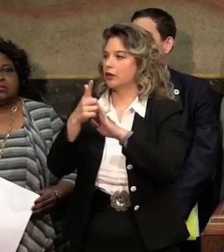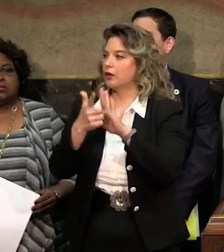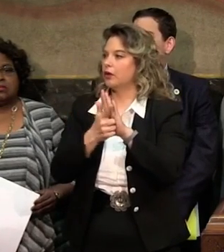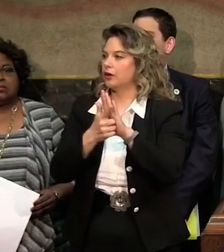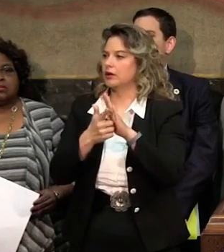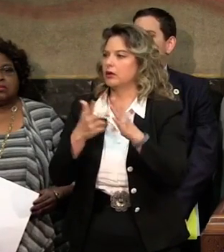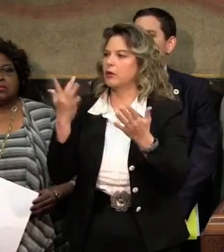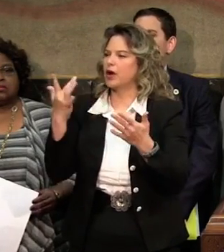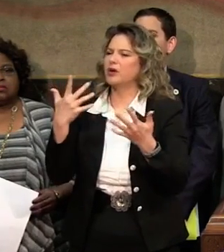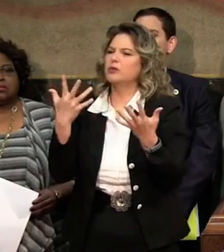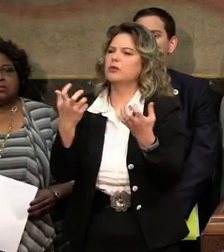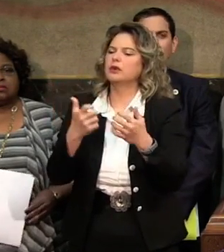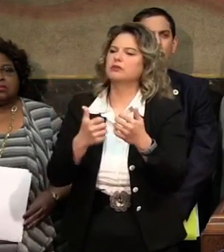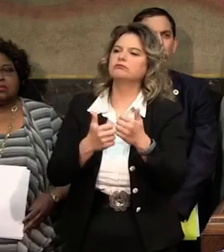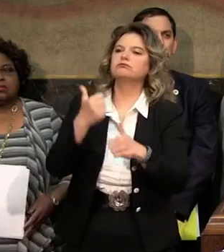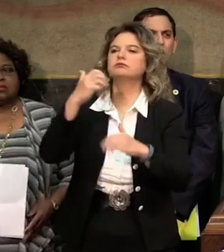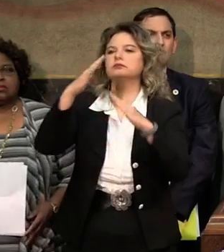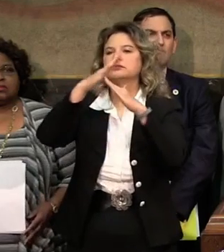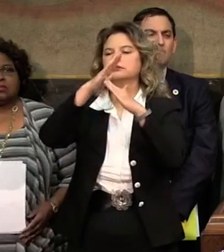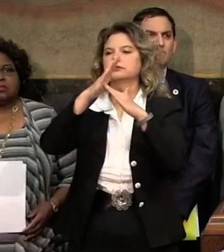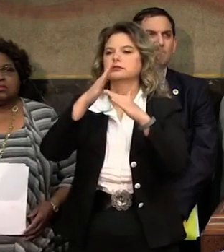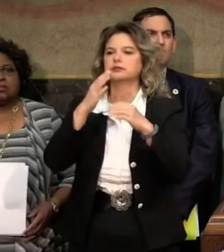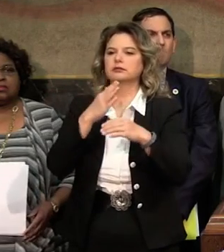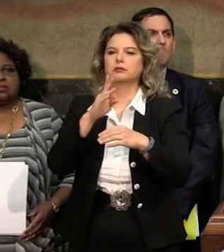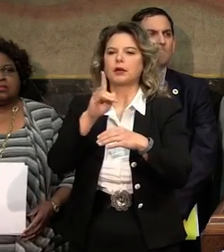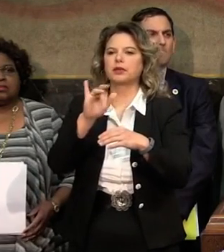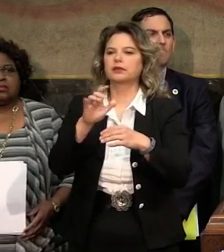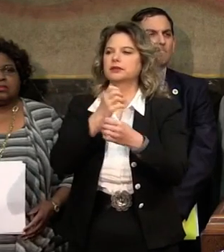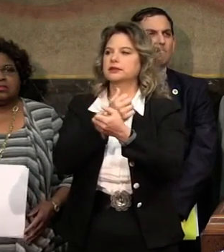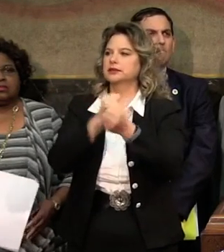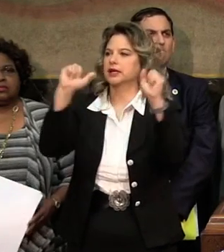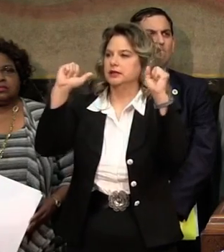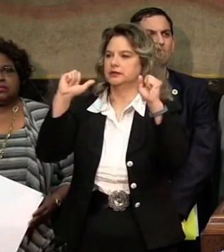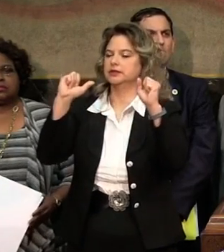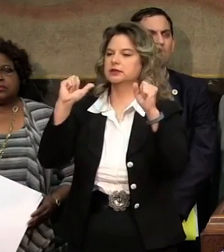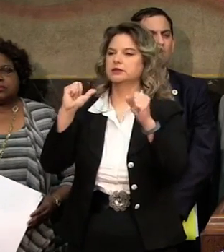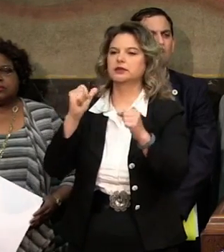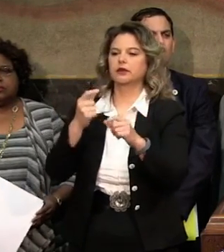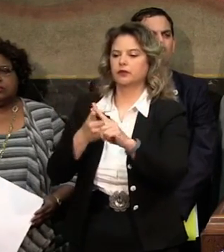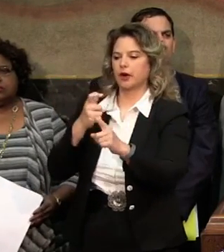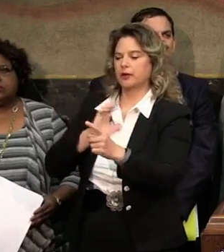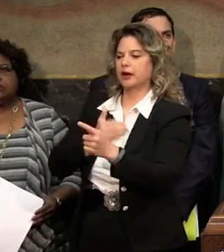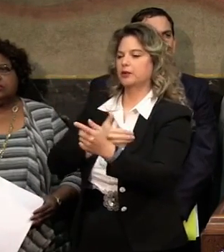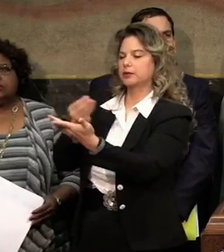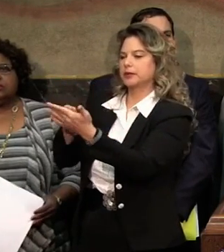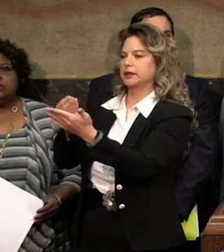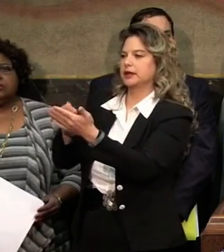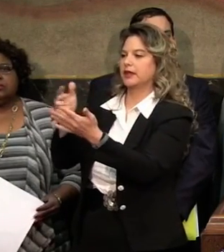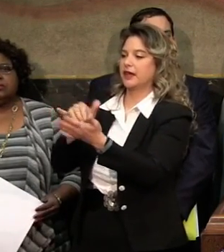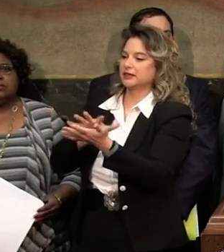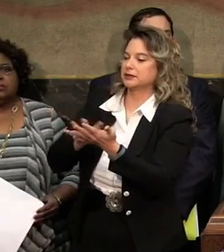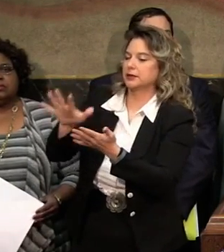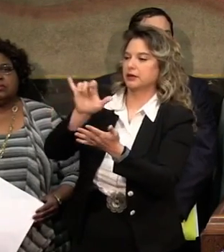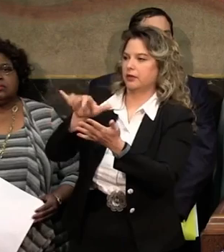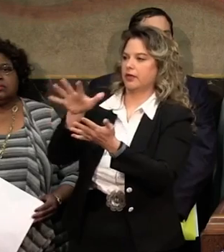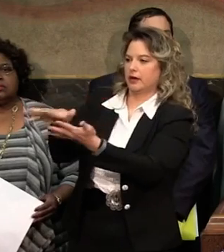public safety out of each taxpayer dollar spent on our criminal justice system to the 14 members of the task